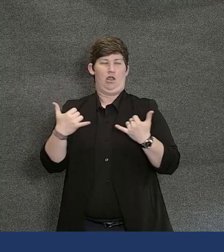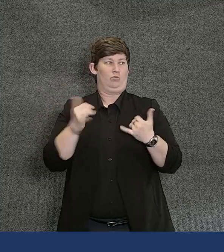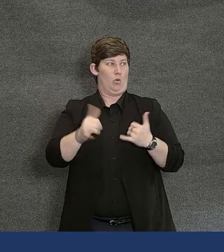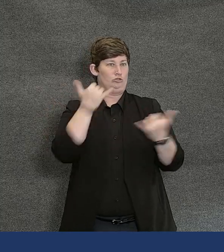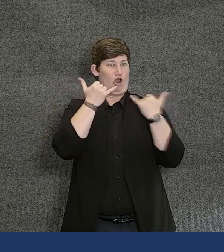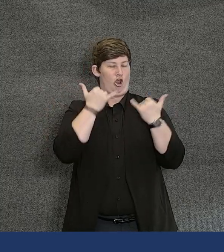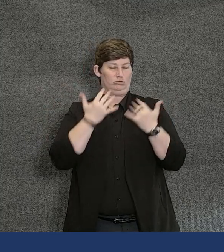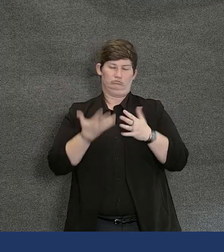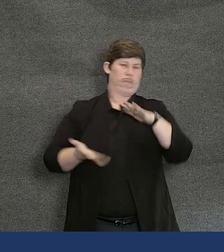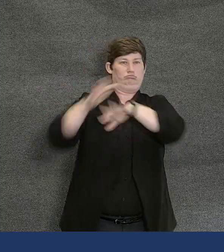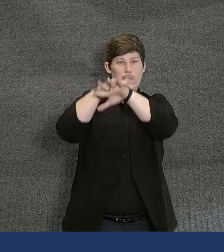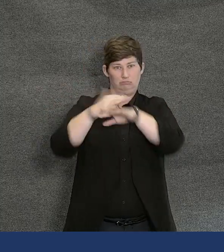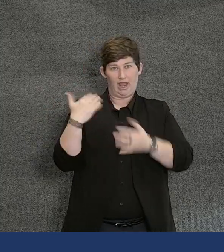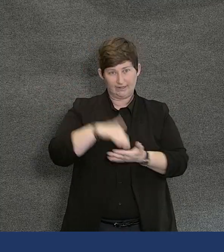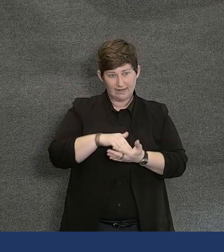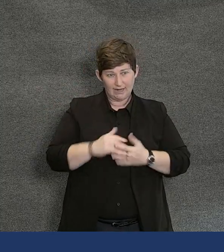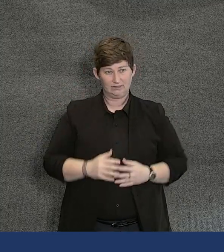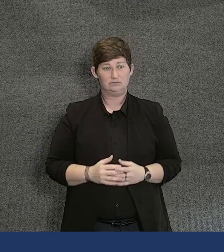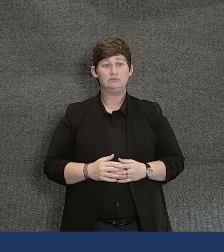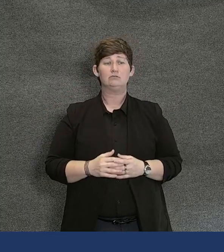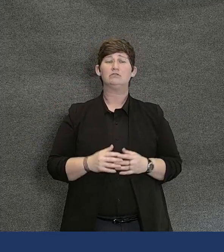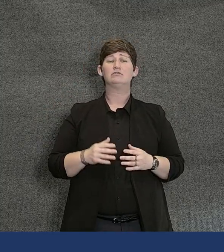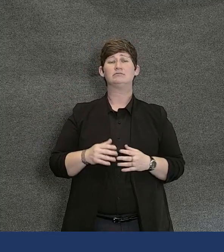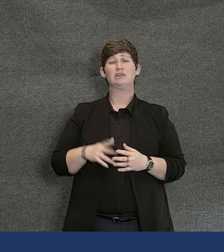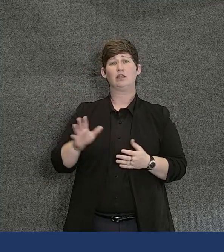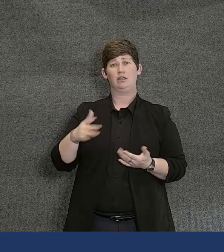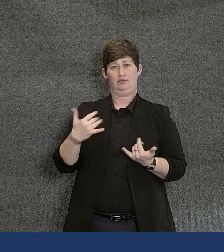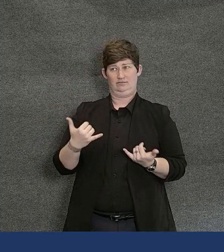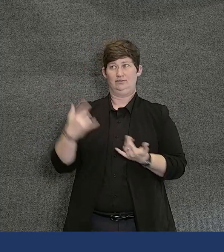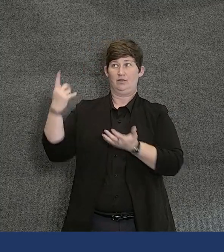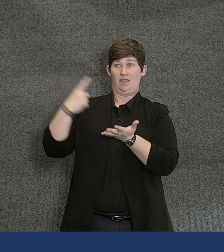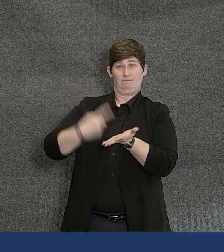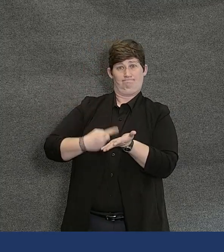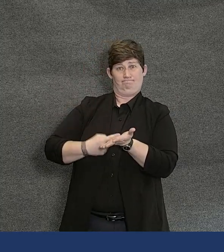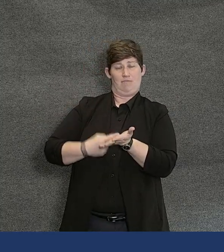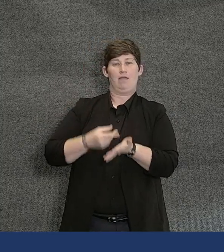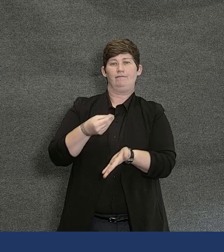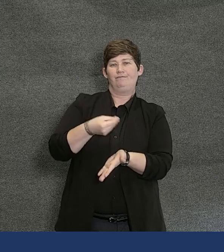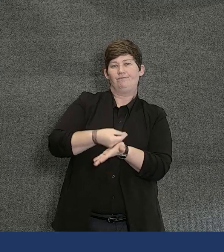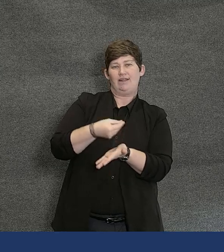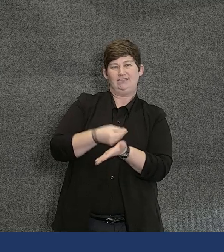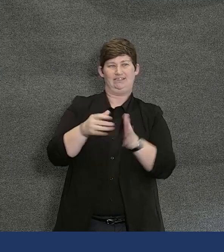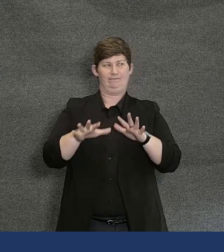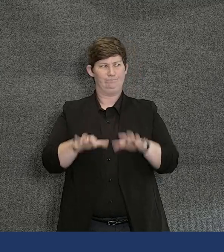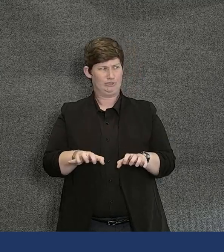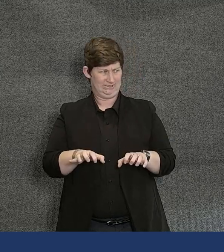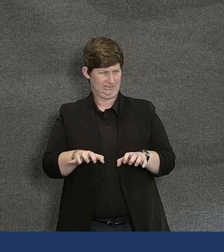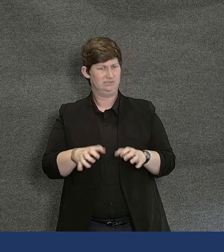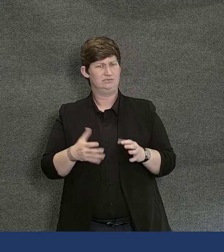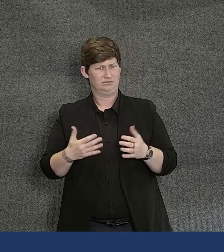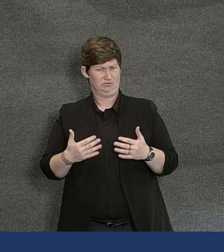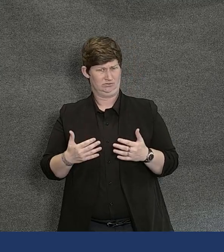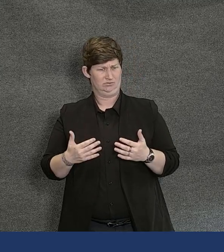The funding freeze, which you all know about, I might refer to it as impoundment, but what I mean